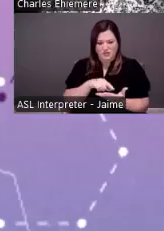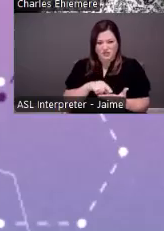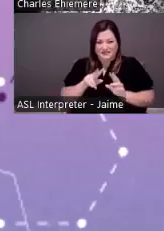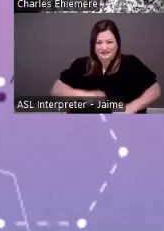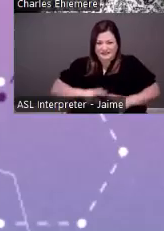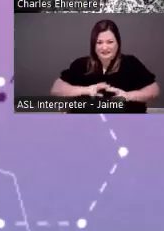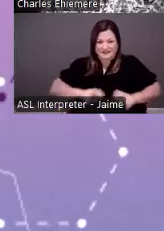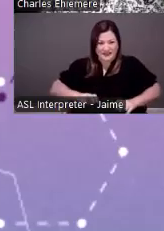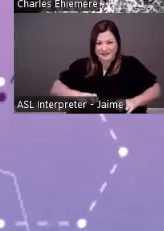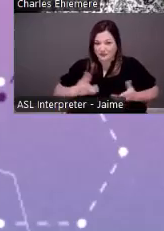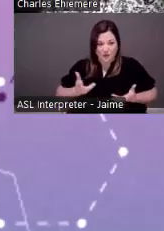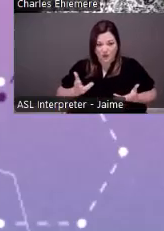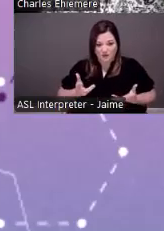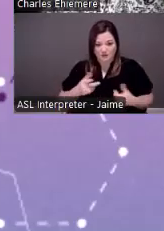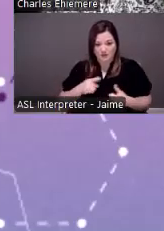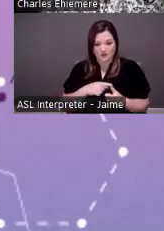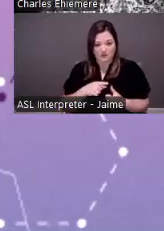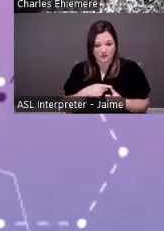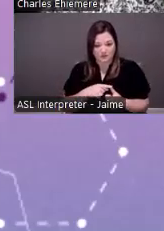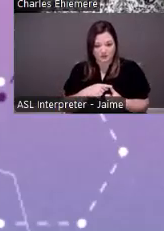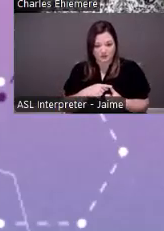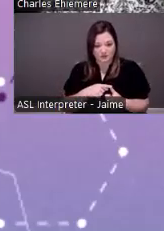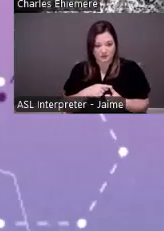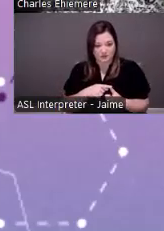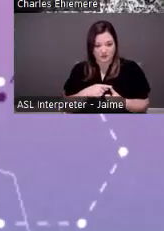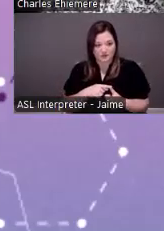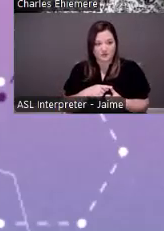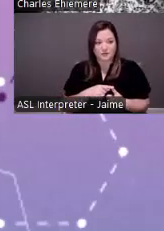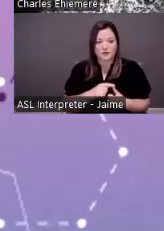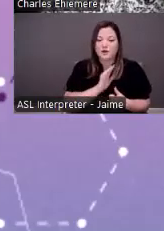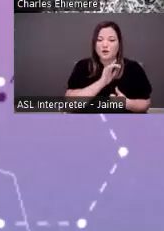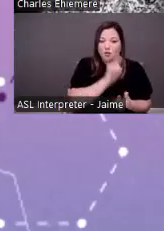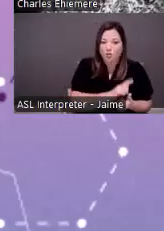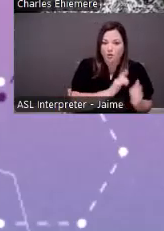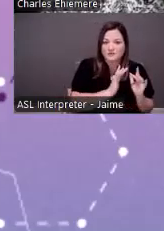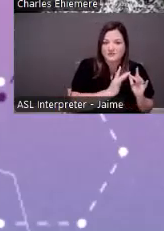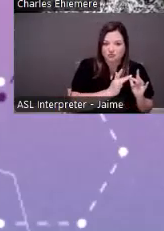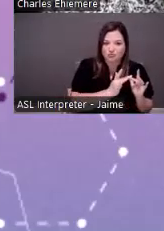to their low digital literacy, misinformation, and exclusion.